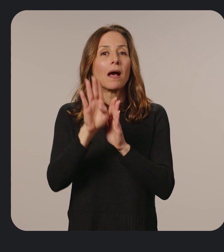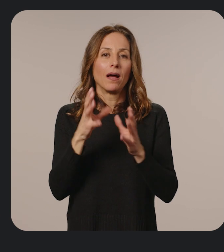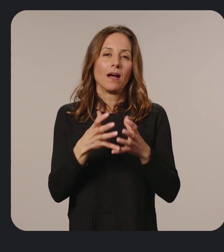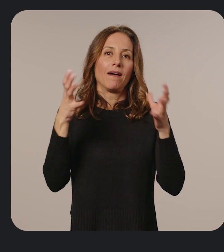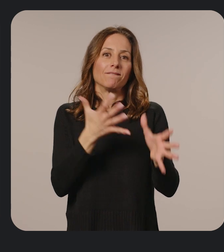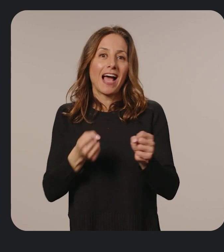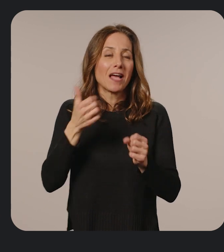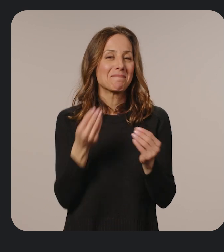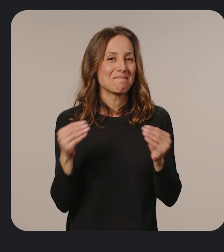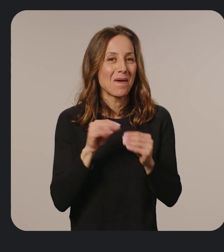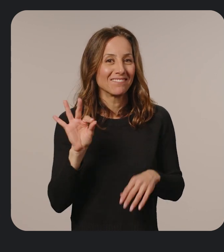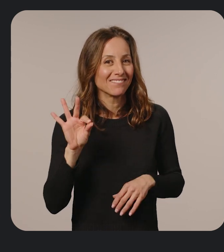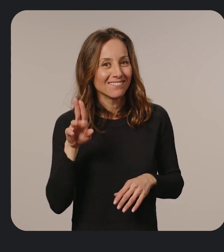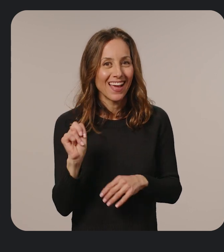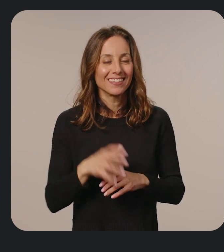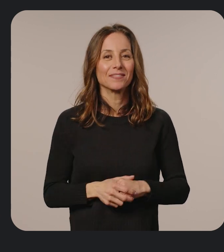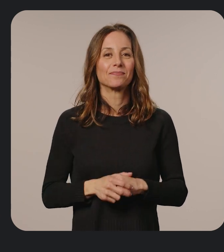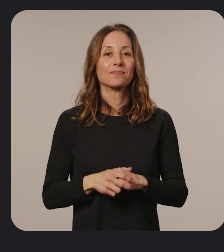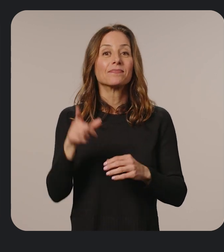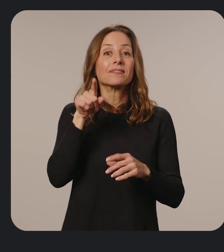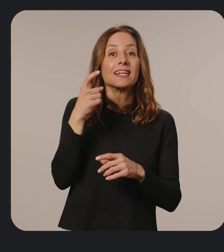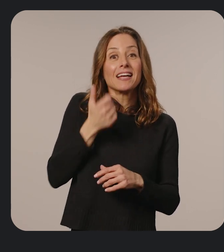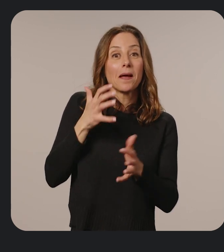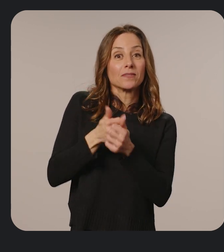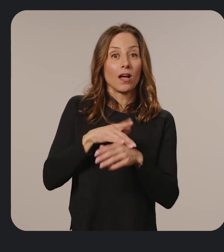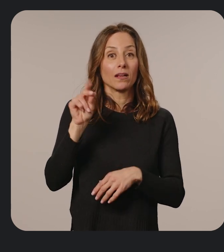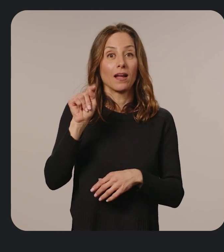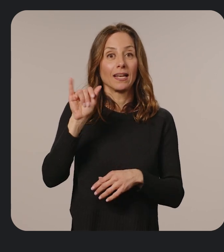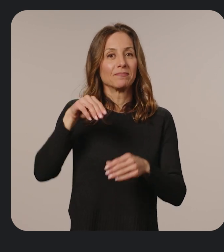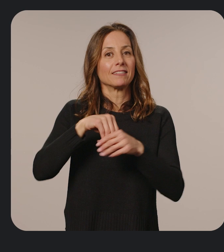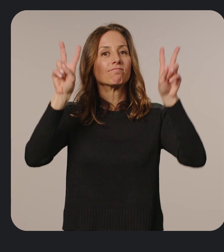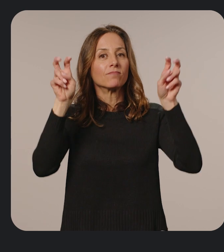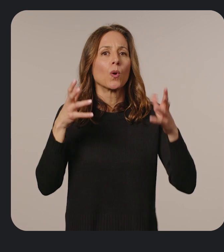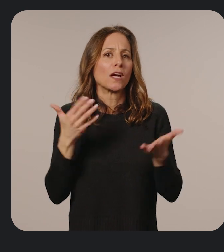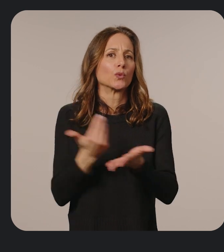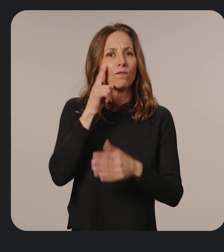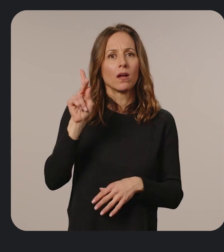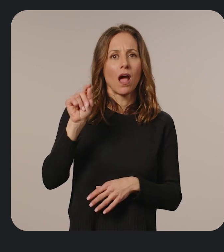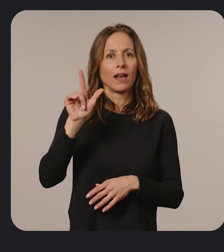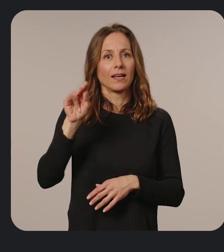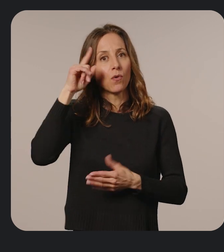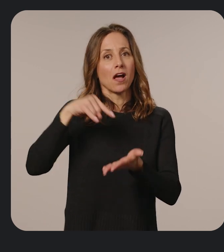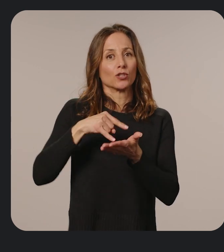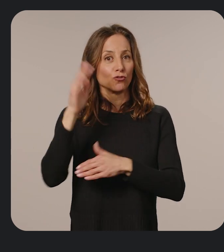it's made development faster and frankly, a lot more fun. Get the latest updates on Kotlin in the What's New in Kotlin for Android talk.